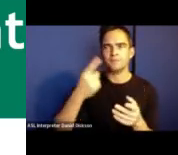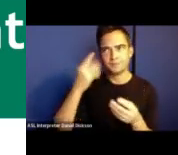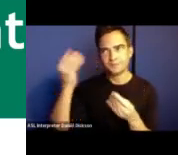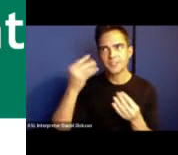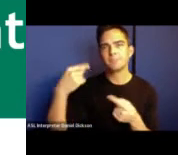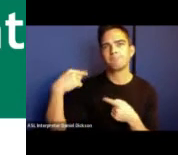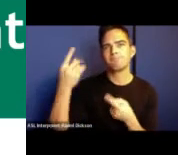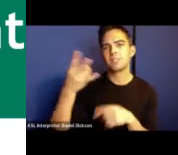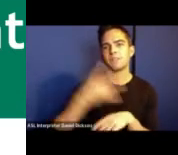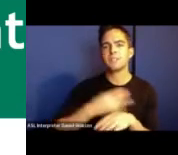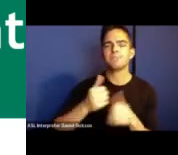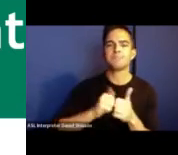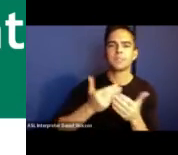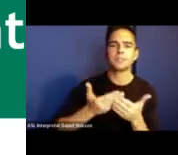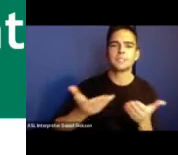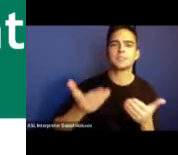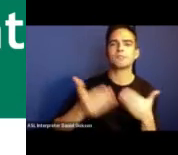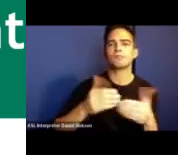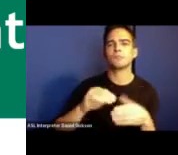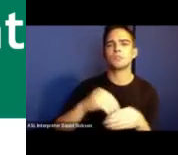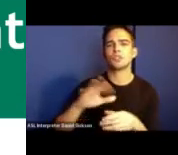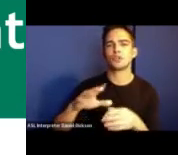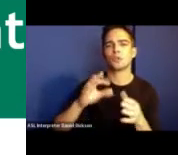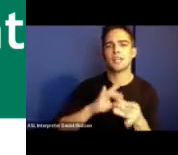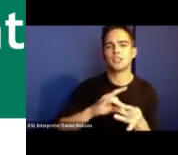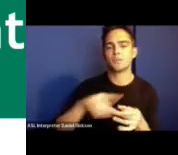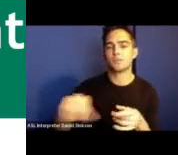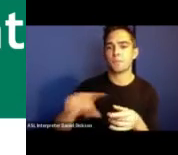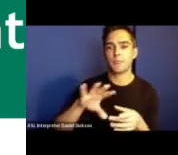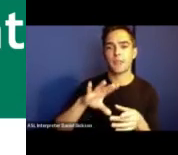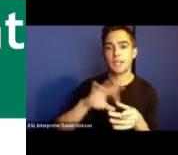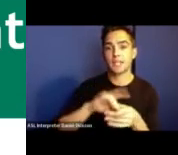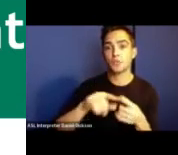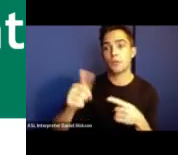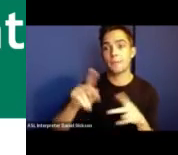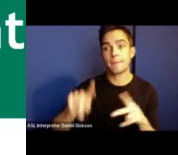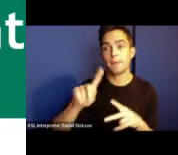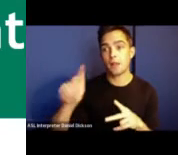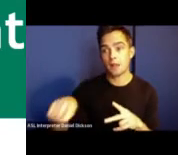seven days, how things been going in your relationships? Are you connected to other people? You know, are you staying